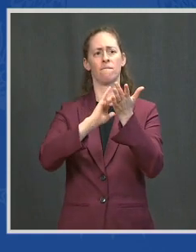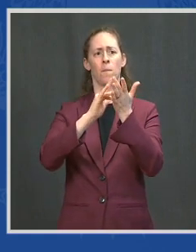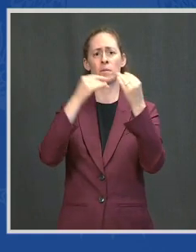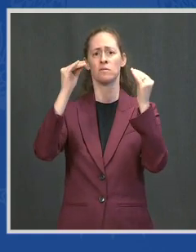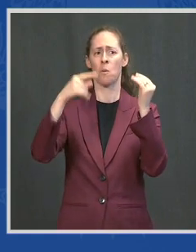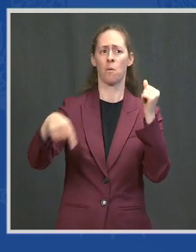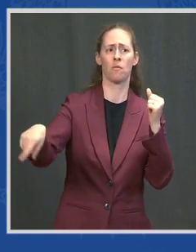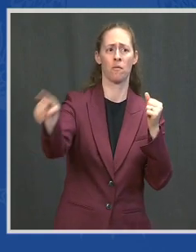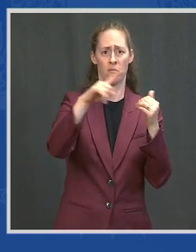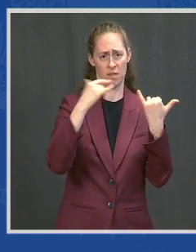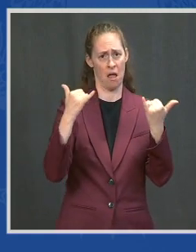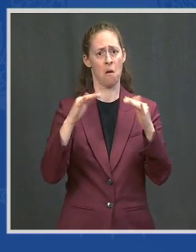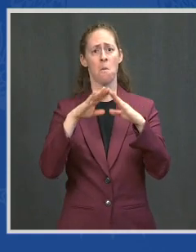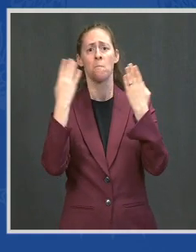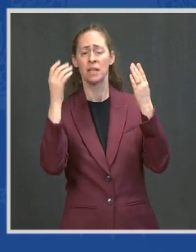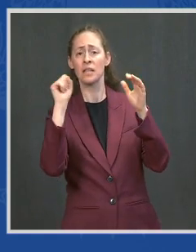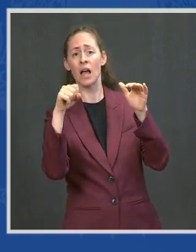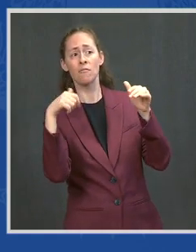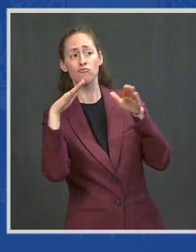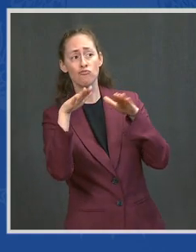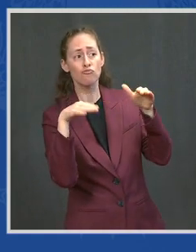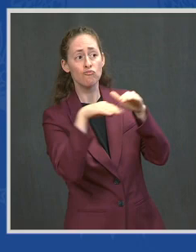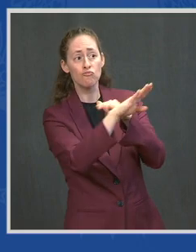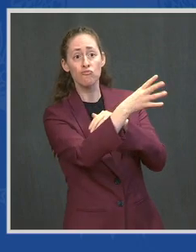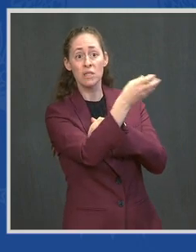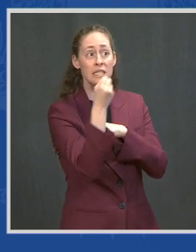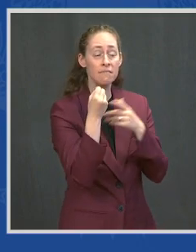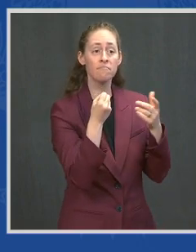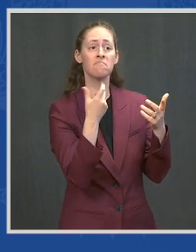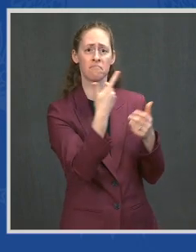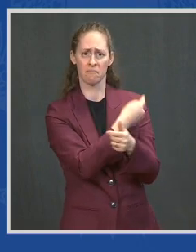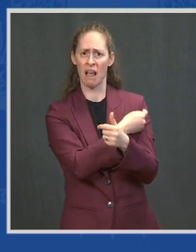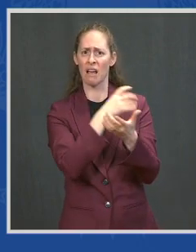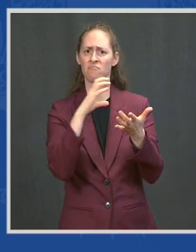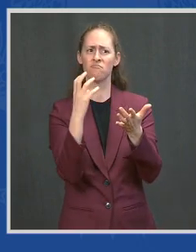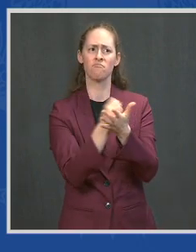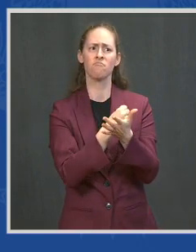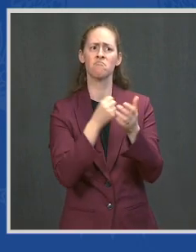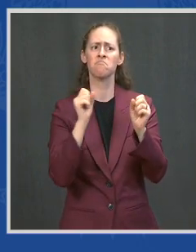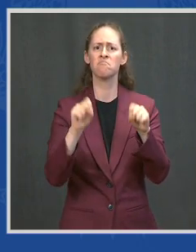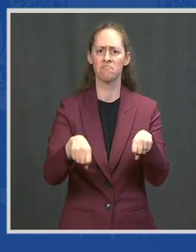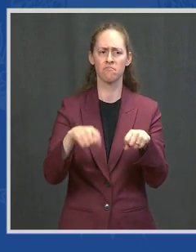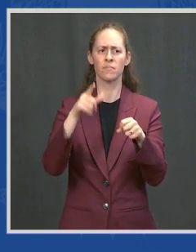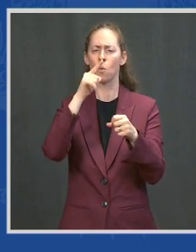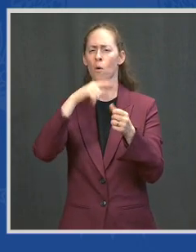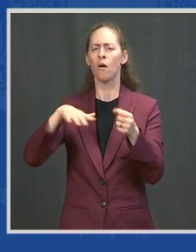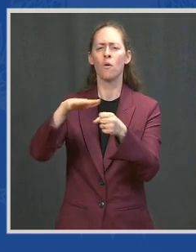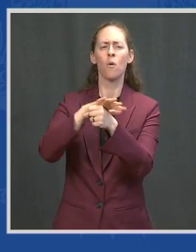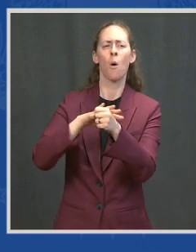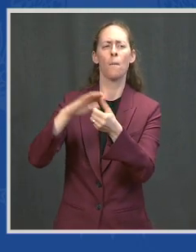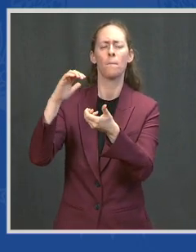We also encourage you in our state and local partners to have a walking ability as well to the sites that they run.